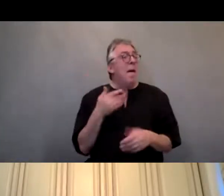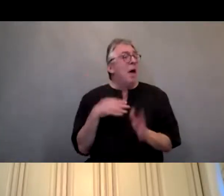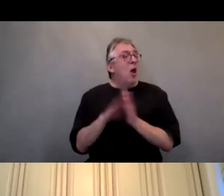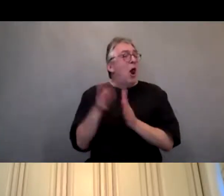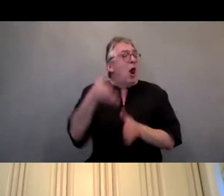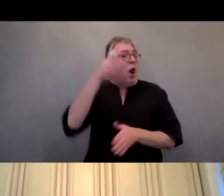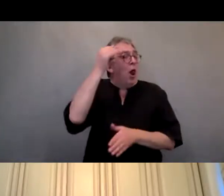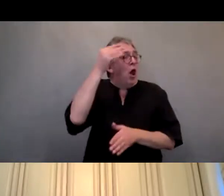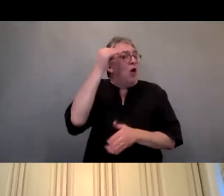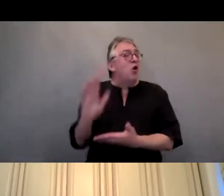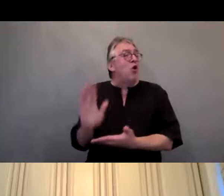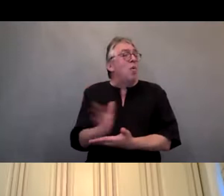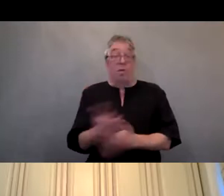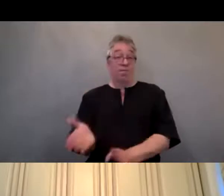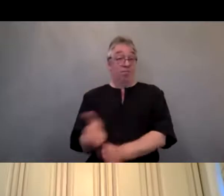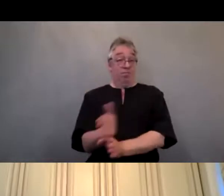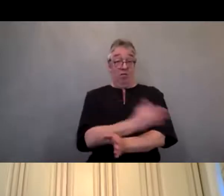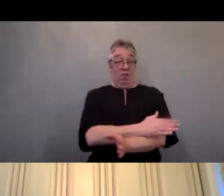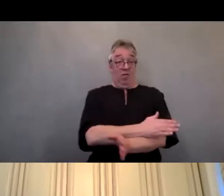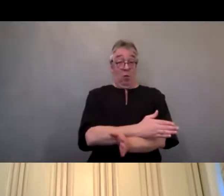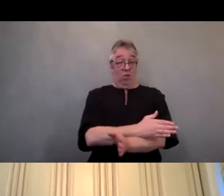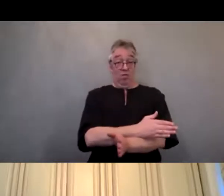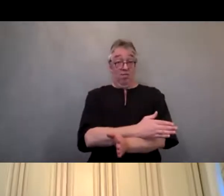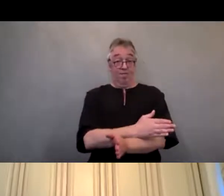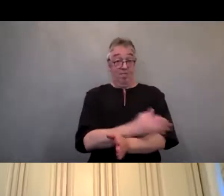. I got to hear better in noise, and I got to